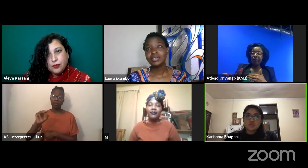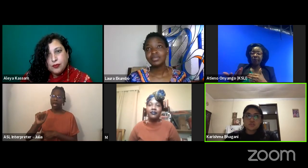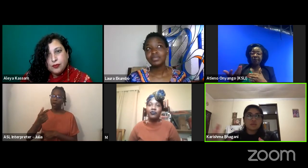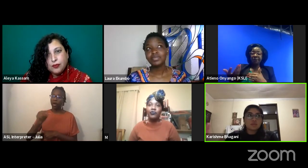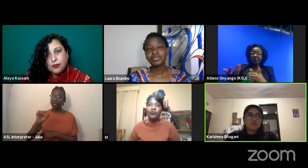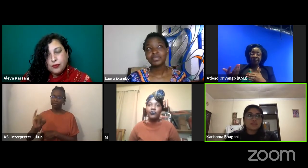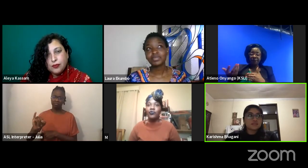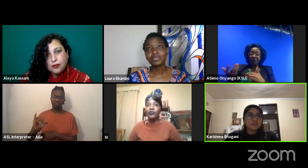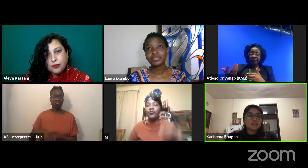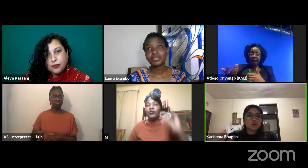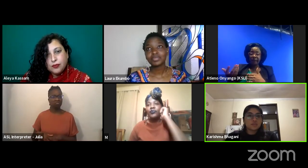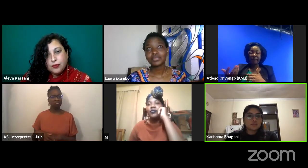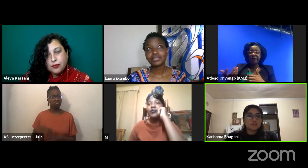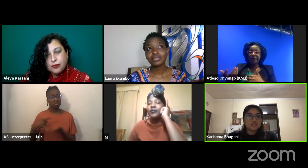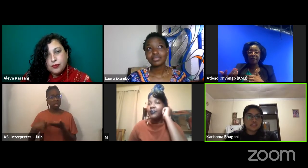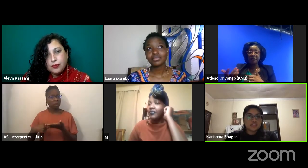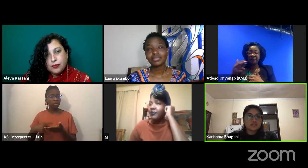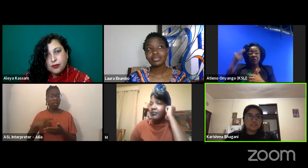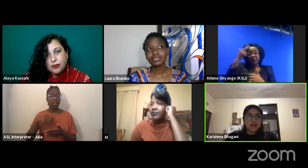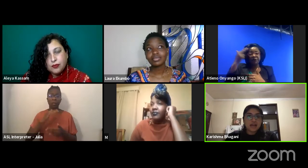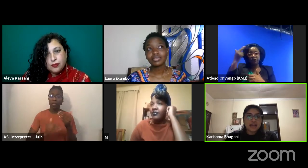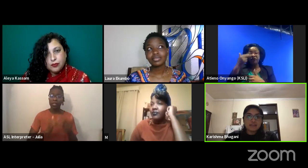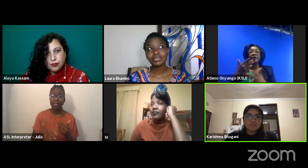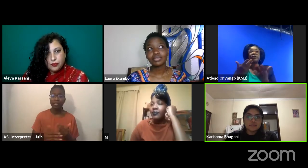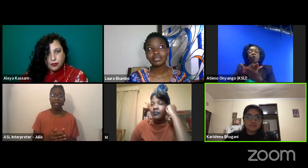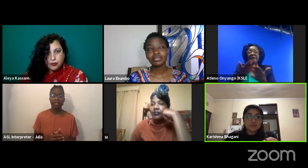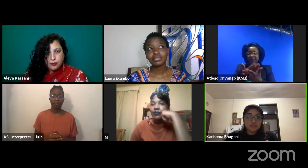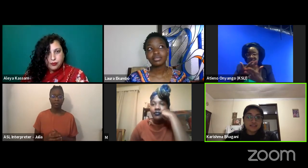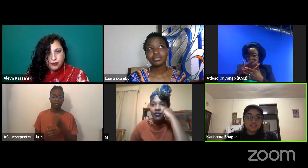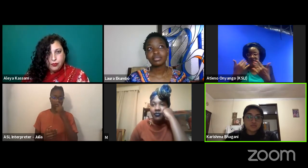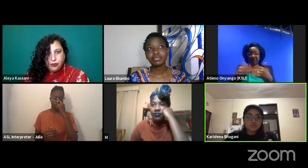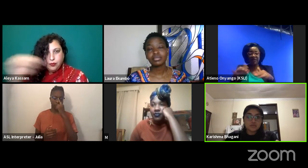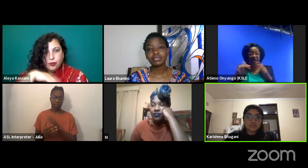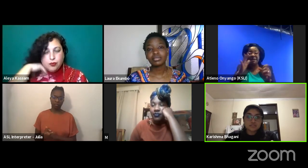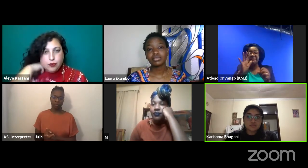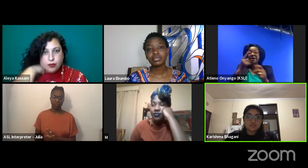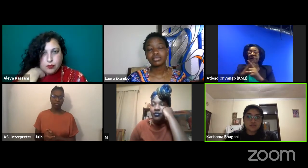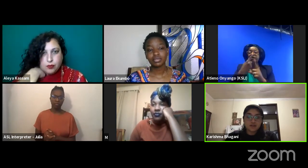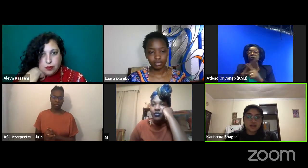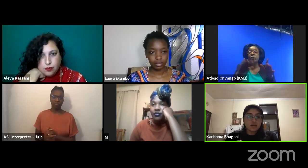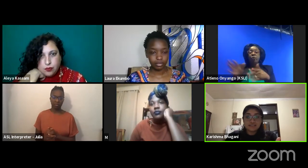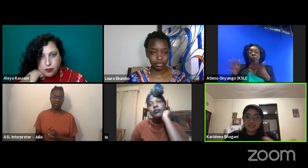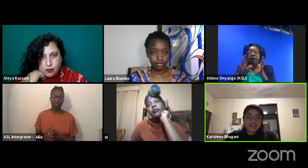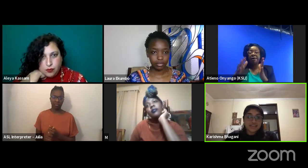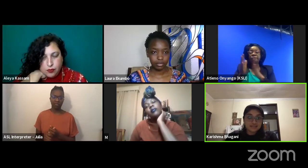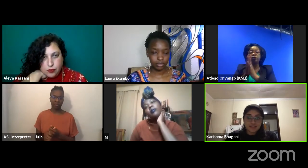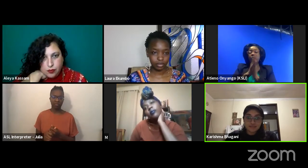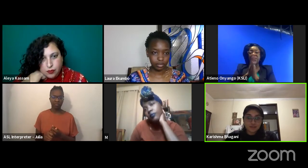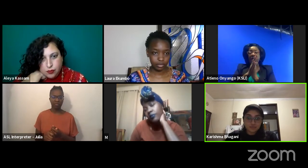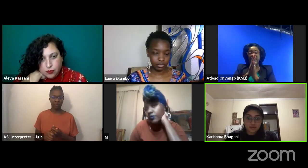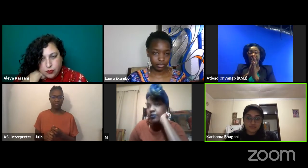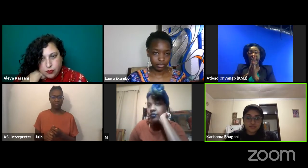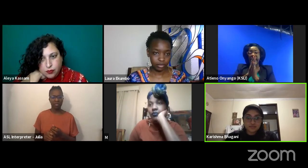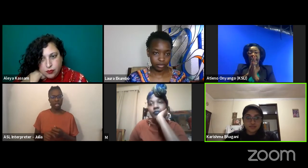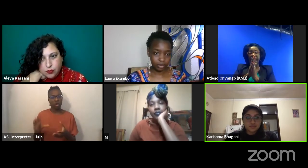You spoke about Brazen being documentary theater because it archived in many ways the stories of leaving in bed, African women.